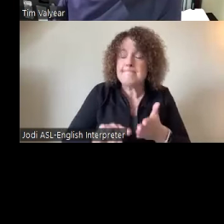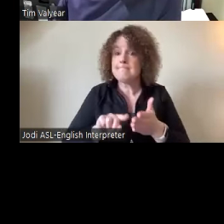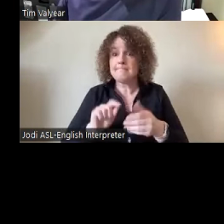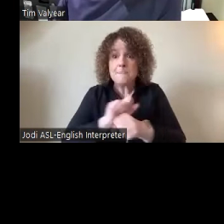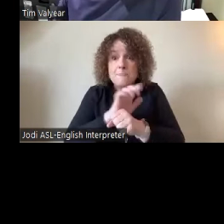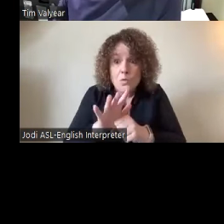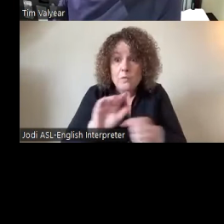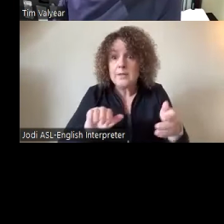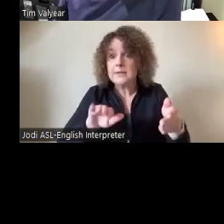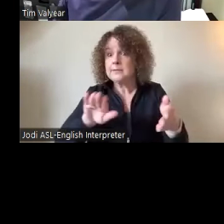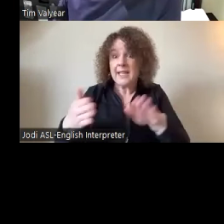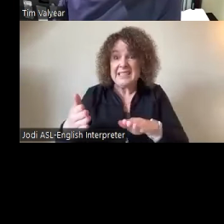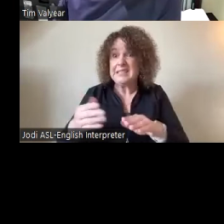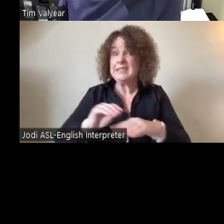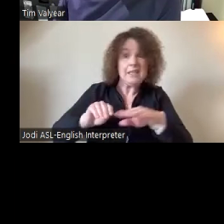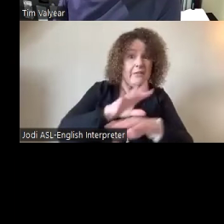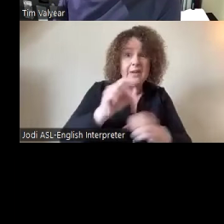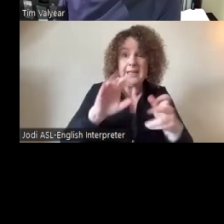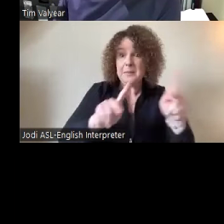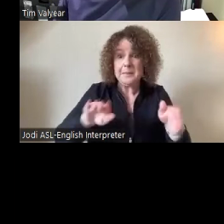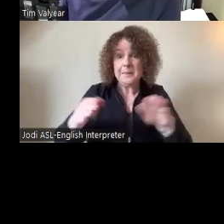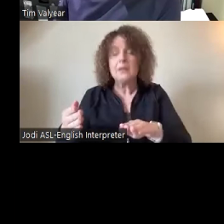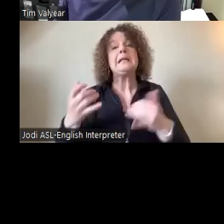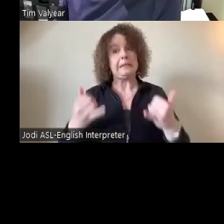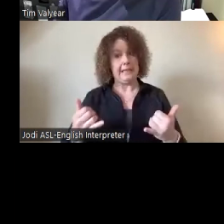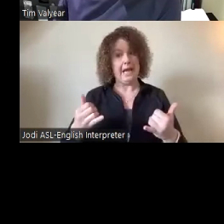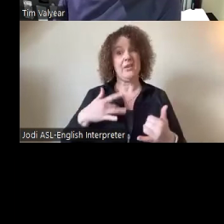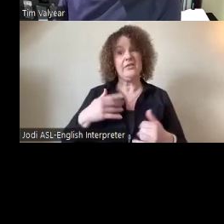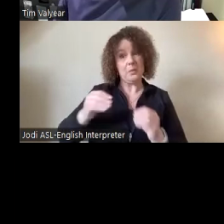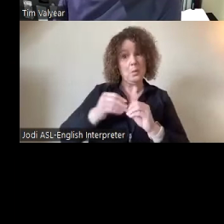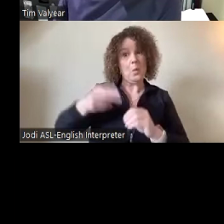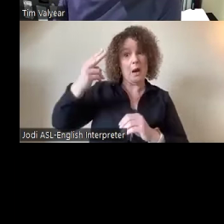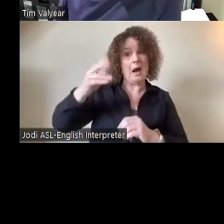year. Doctors and scientists are continuing to work to